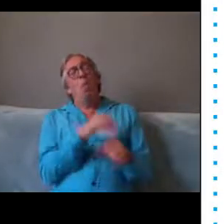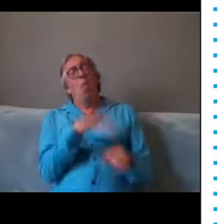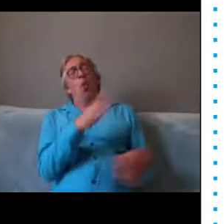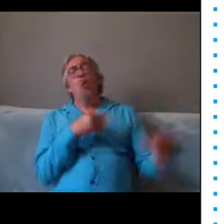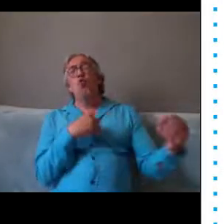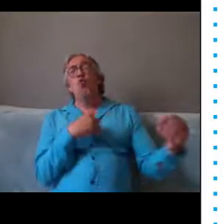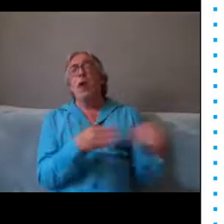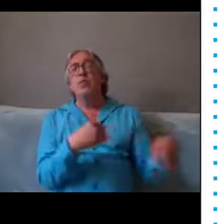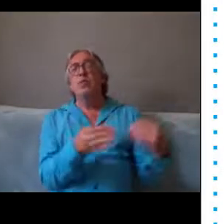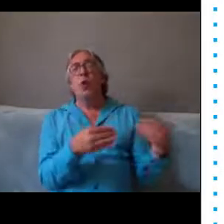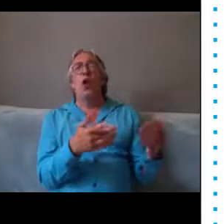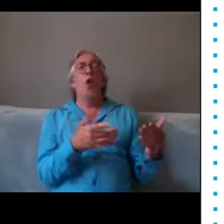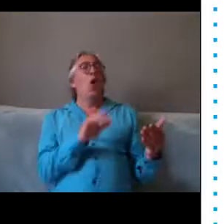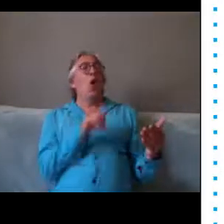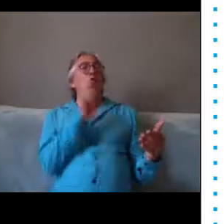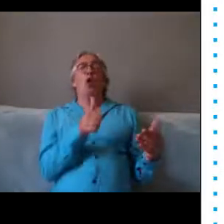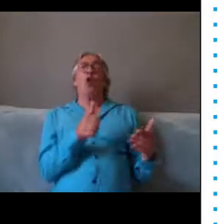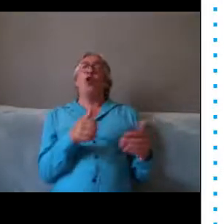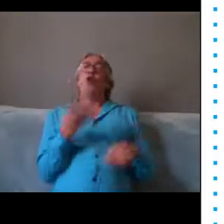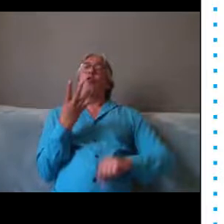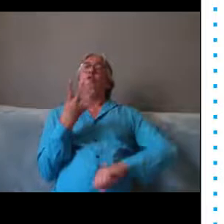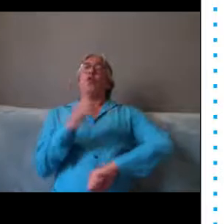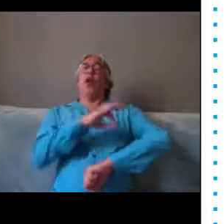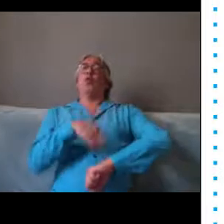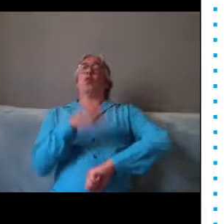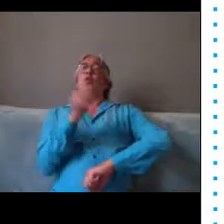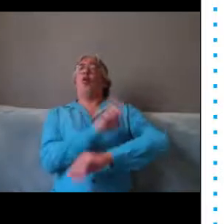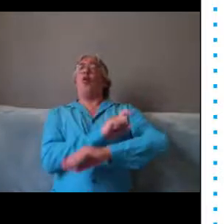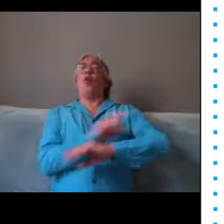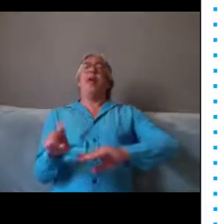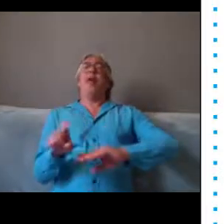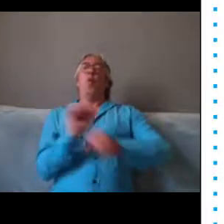who don't know any information about disabilities in those countries.